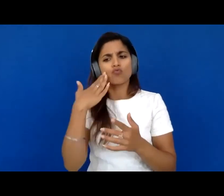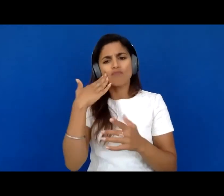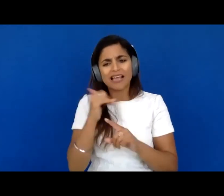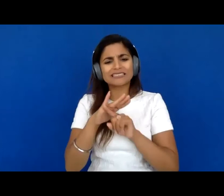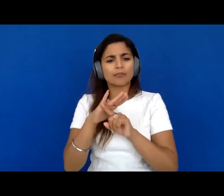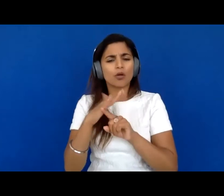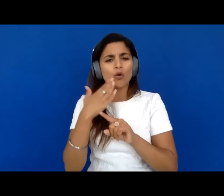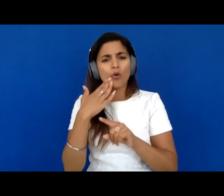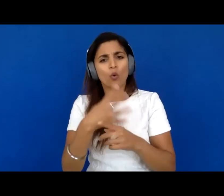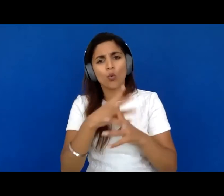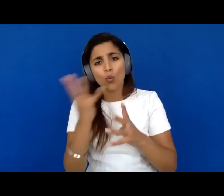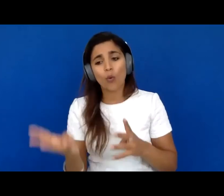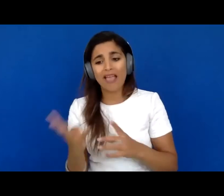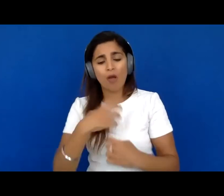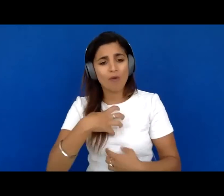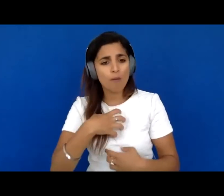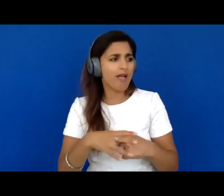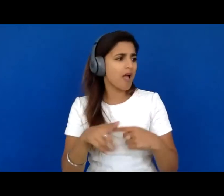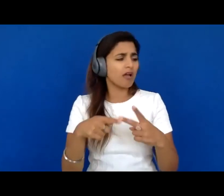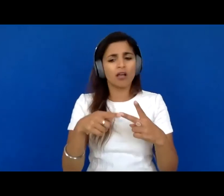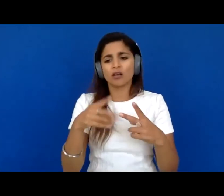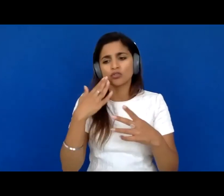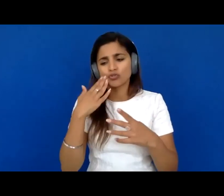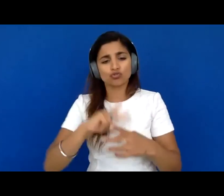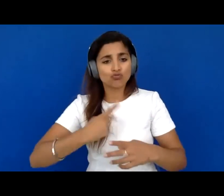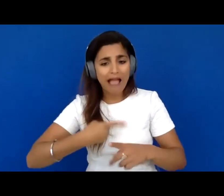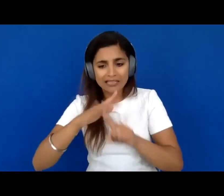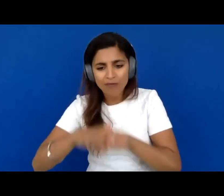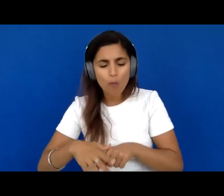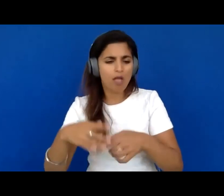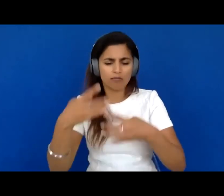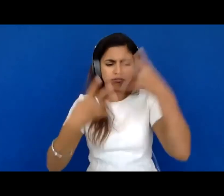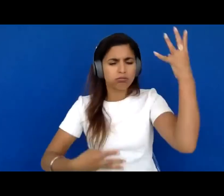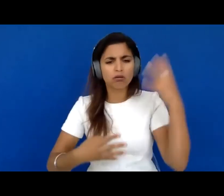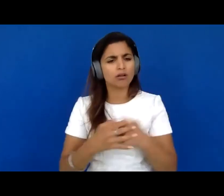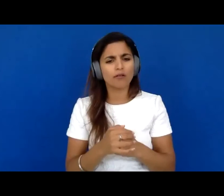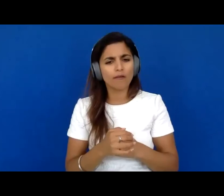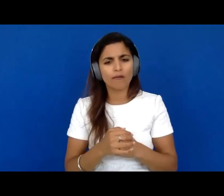the piece from last year in the anthology included the dialogues that I